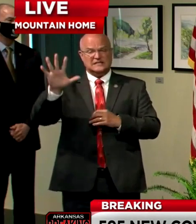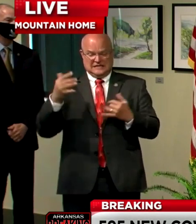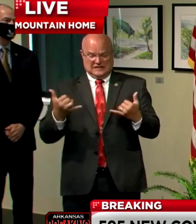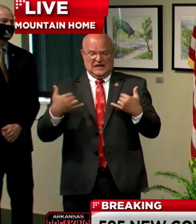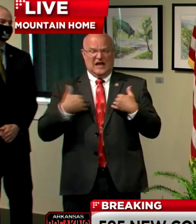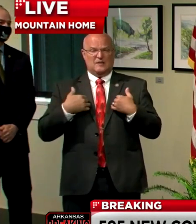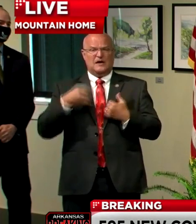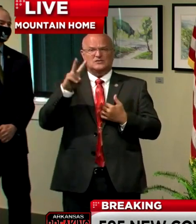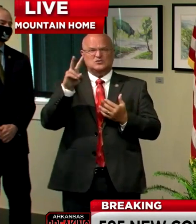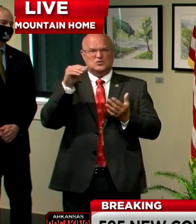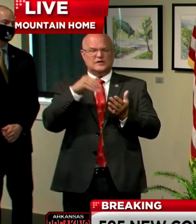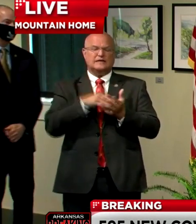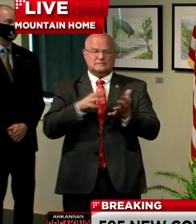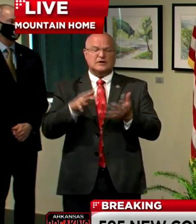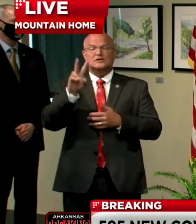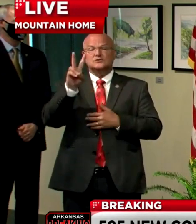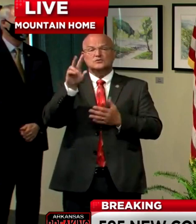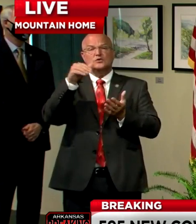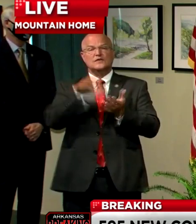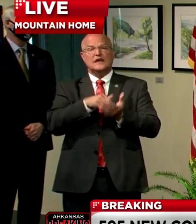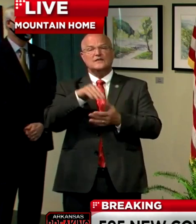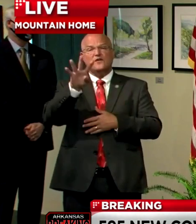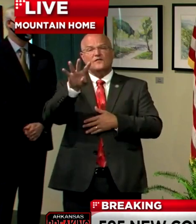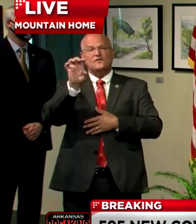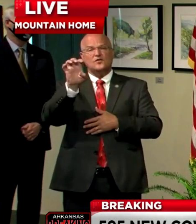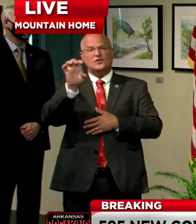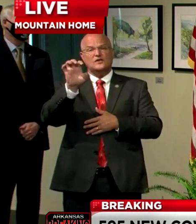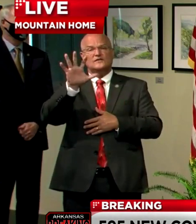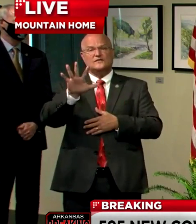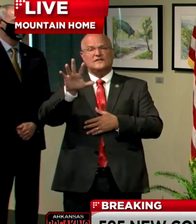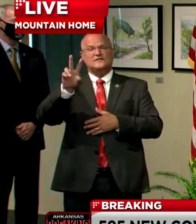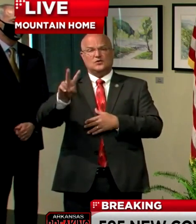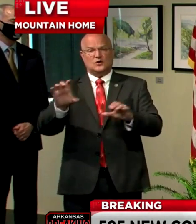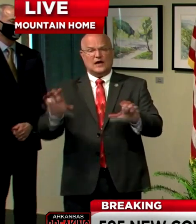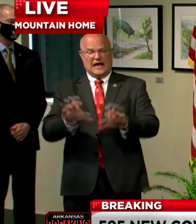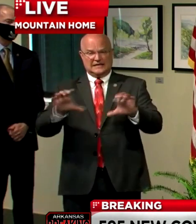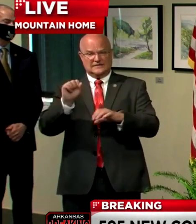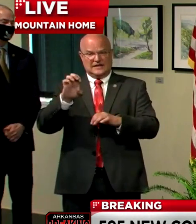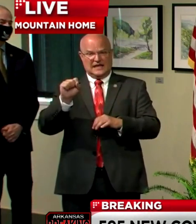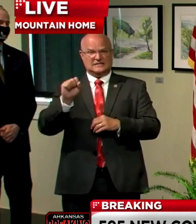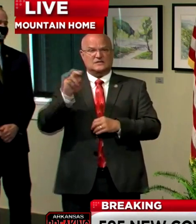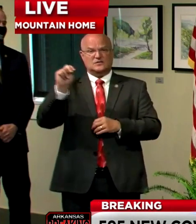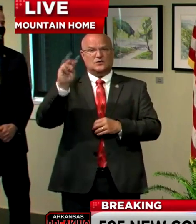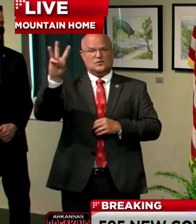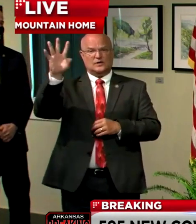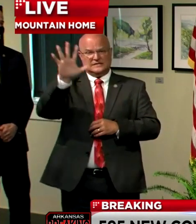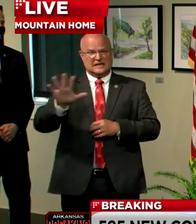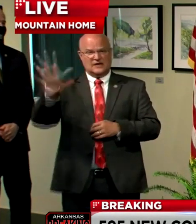WE HAVE ABOUT 44% OF THE LATINO WE HAD A TOTAL OF 49 DEATHS IN THE NORTHWEST REGION AND CURRENTLY WE HAVE ABOUT 2000